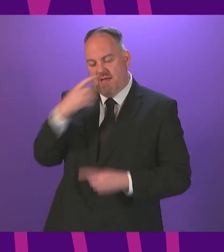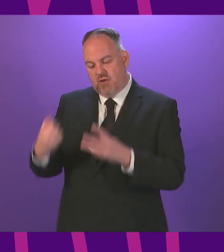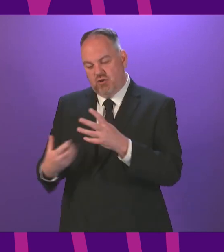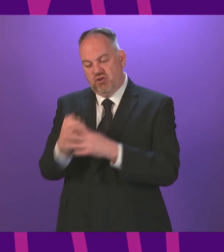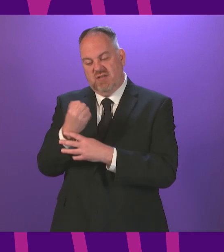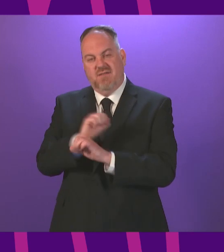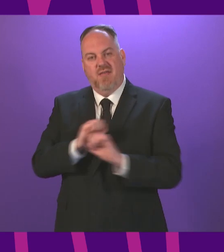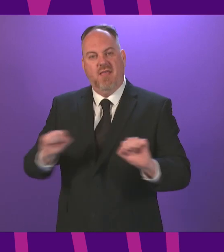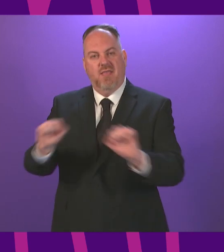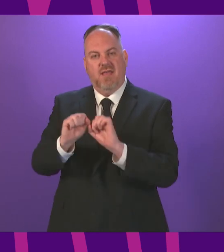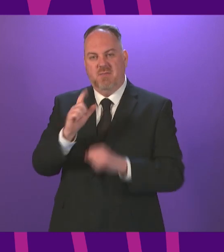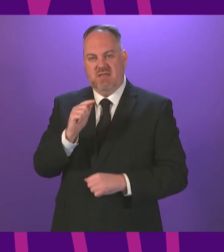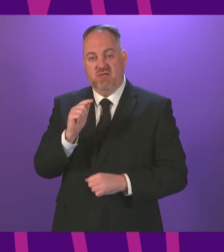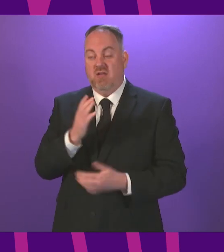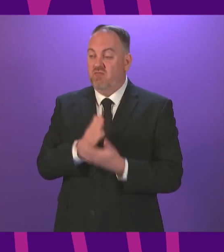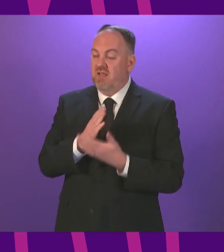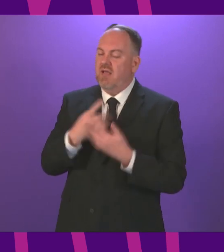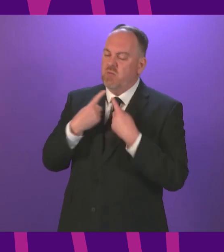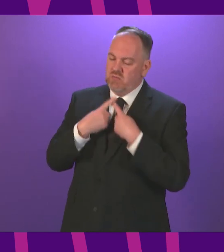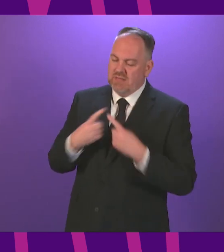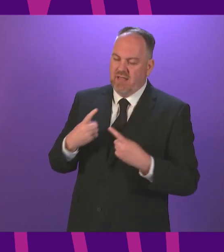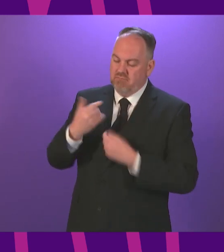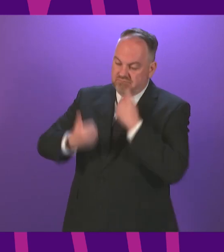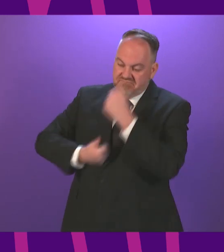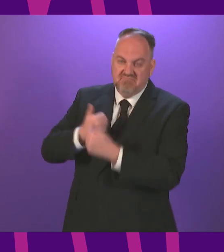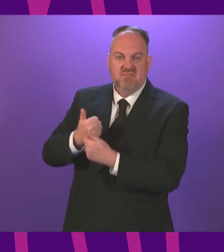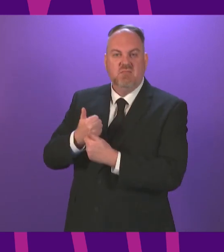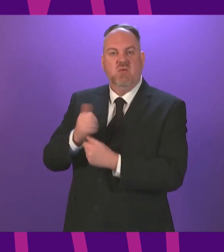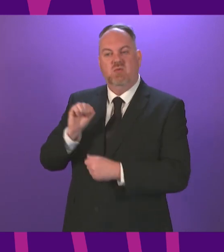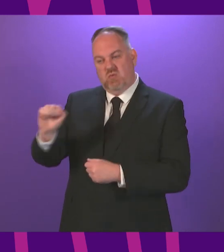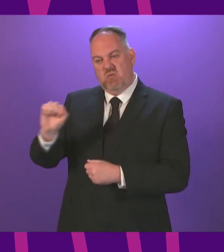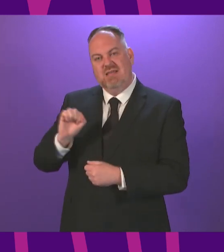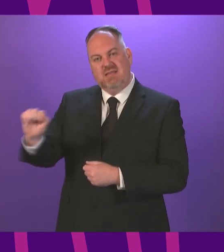In closing, I once again pay tribute to the life of the Duke of Edinburgh and recognise his